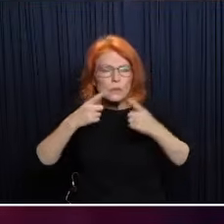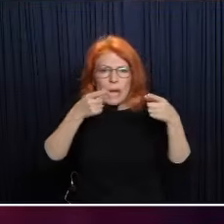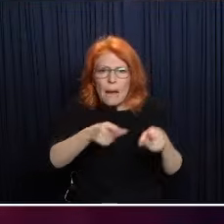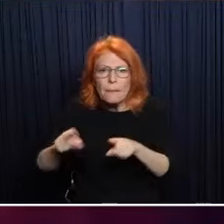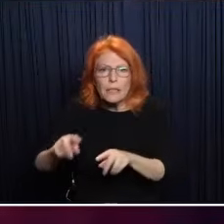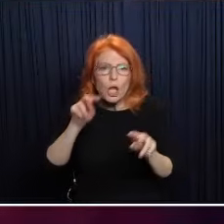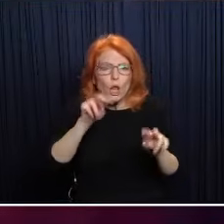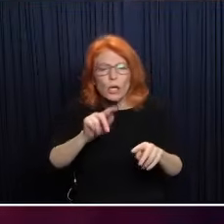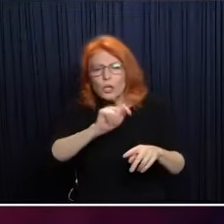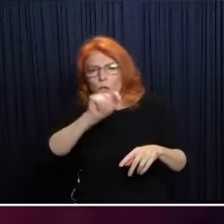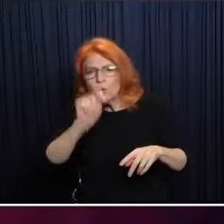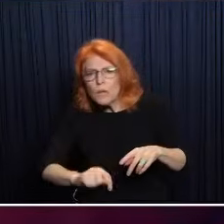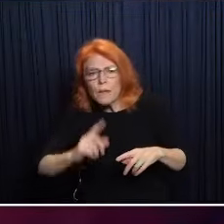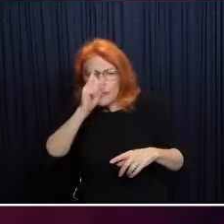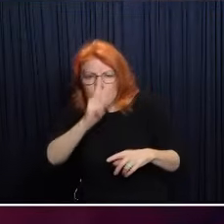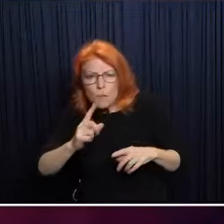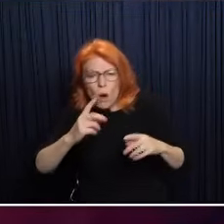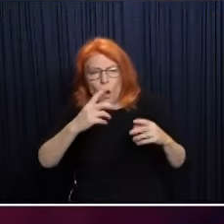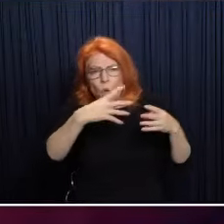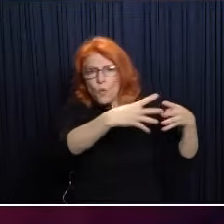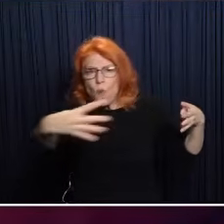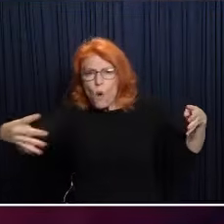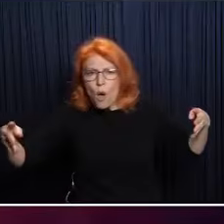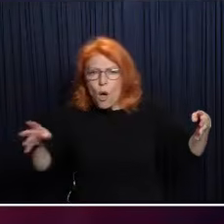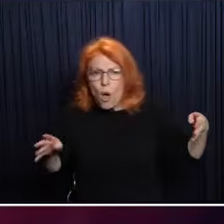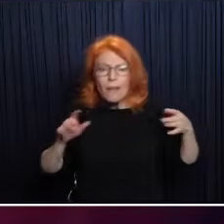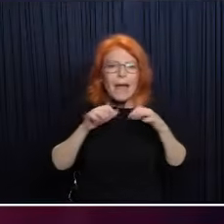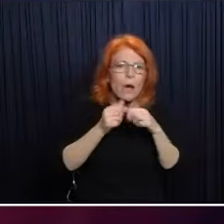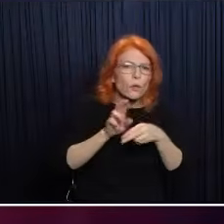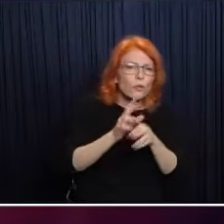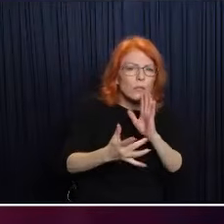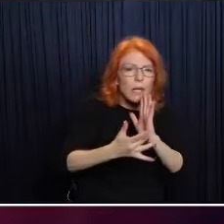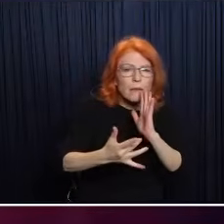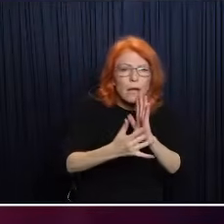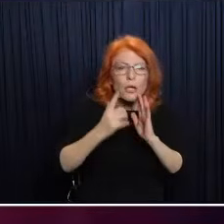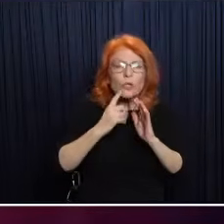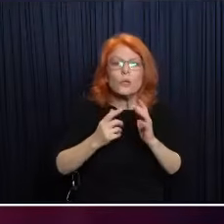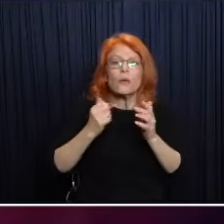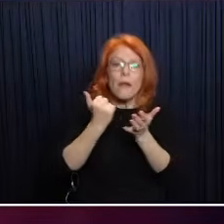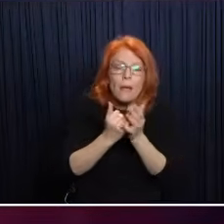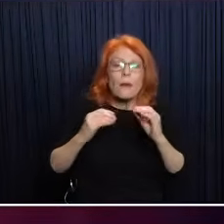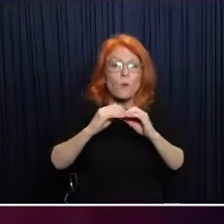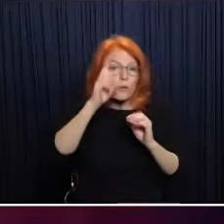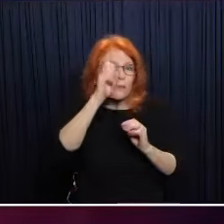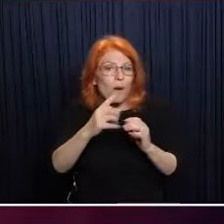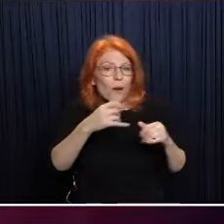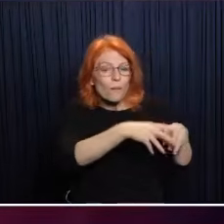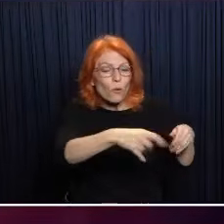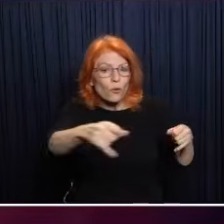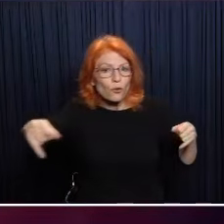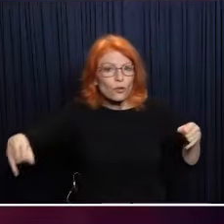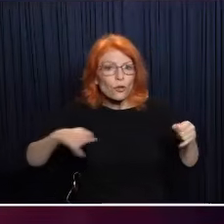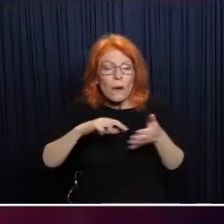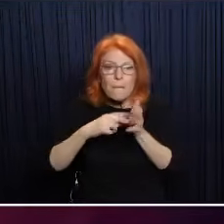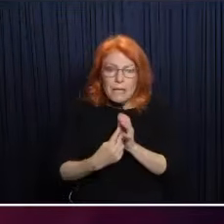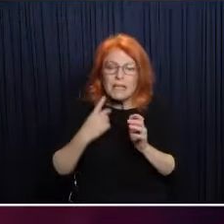SHUT IT DOWN. I BELIEVE WE NEED TO ADDRESS OPERATIONALLY WHAT IS HAPPENING. WE SHOULD LOOK AT TUCSON AND THE